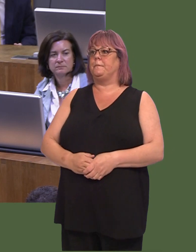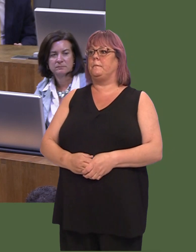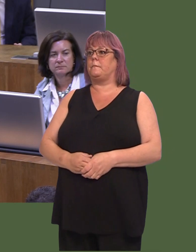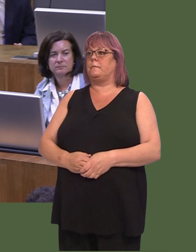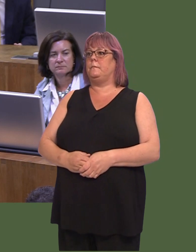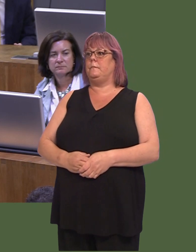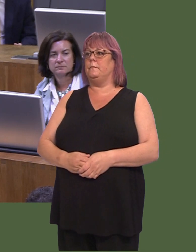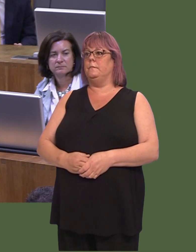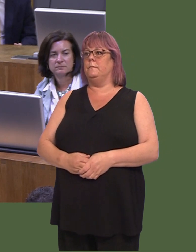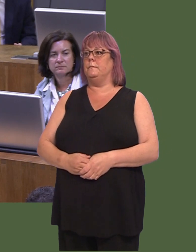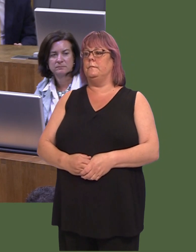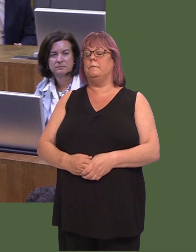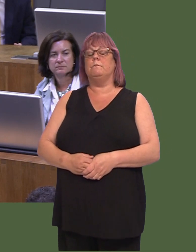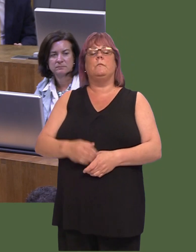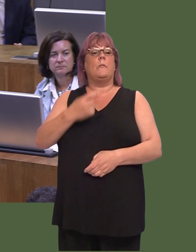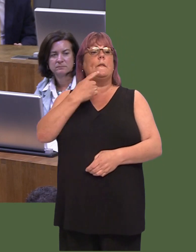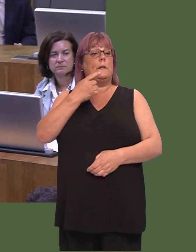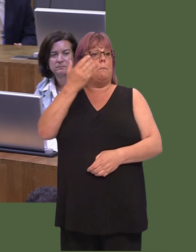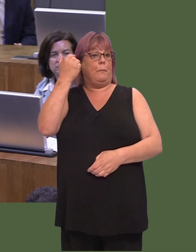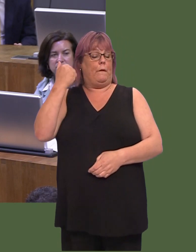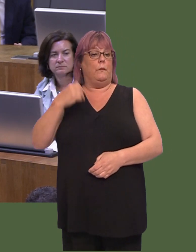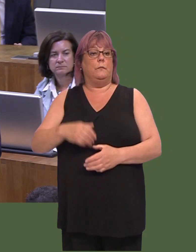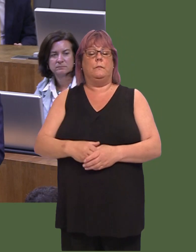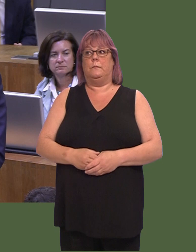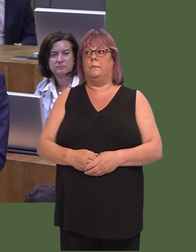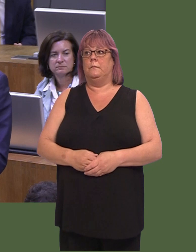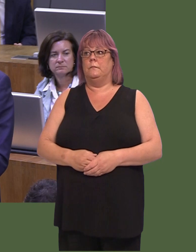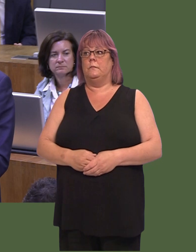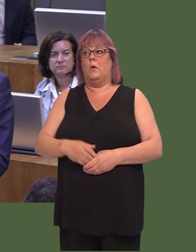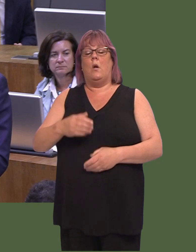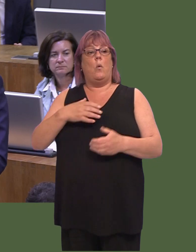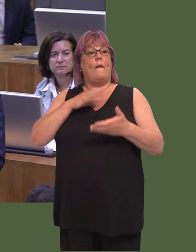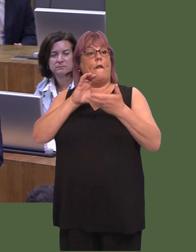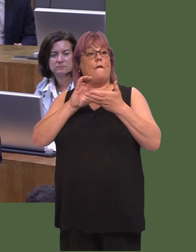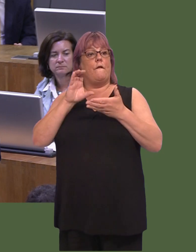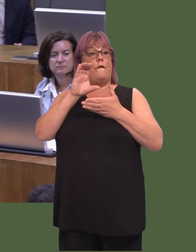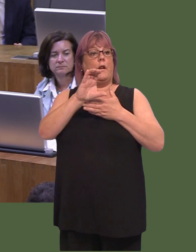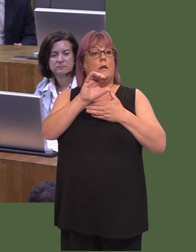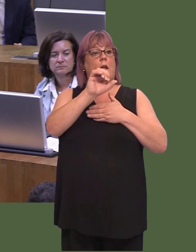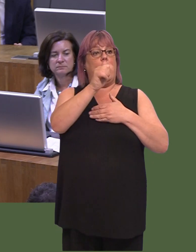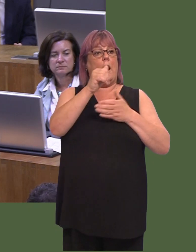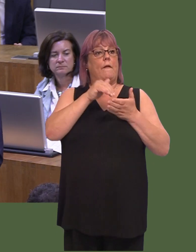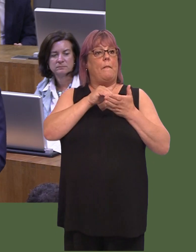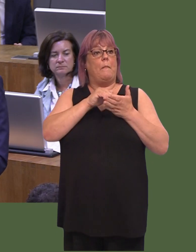And, of course, as I mentioned earlier on, we do provide funding towards the £11 million